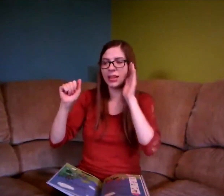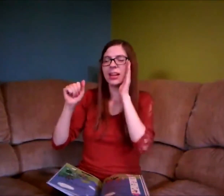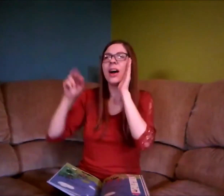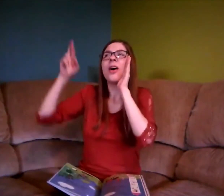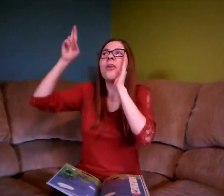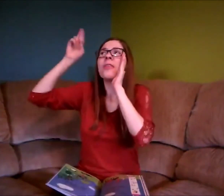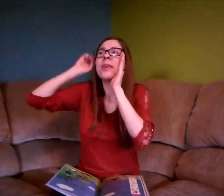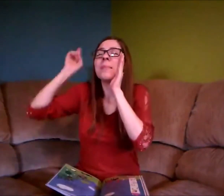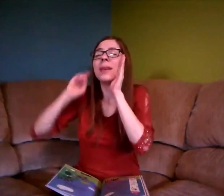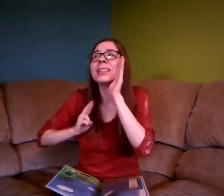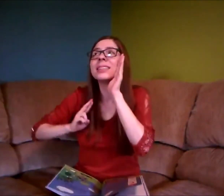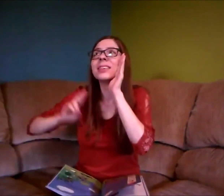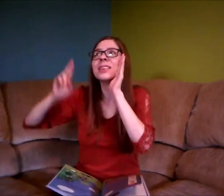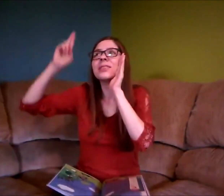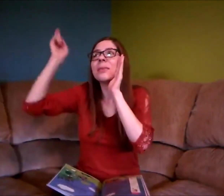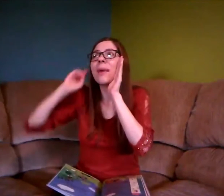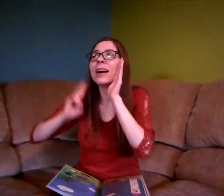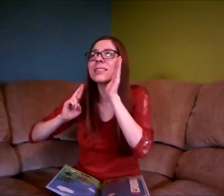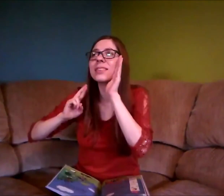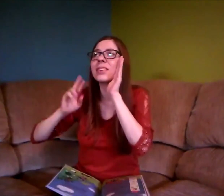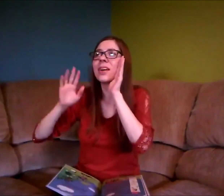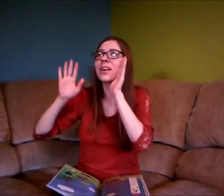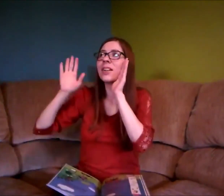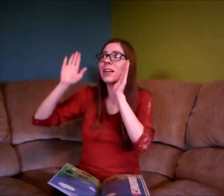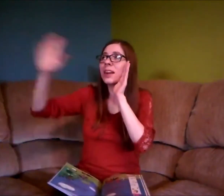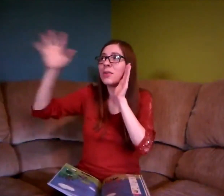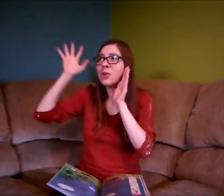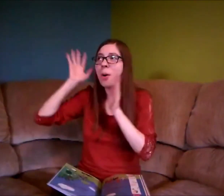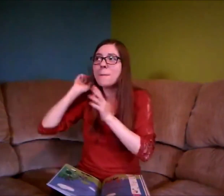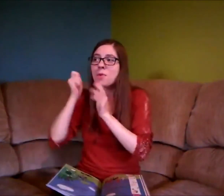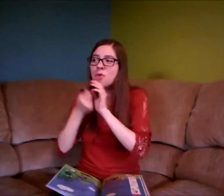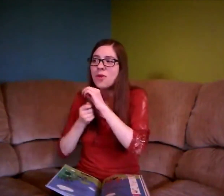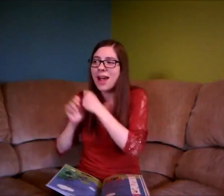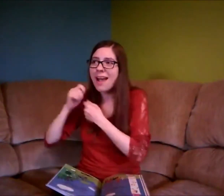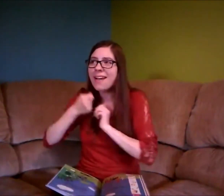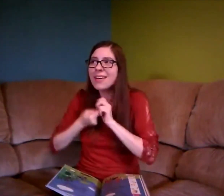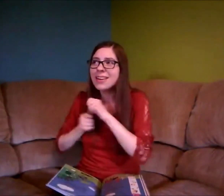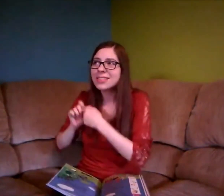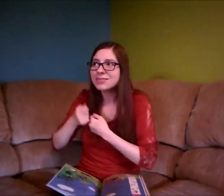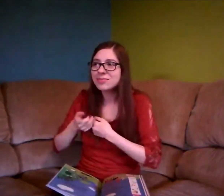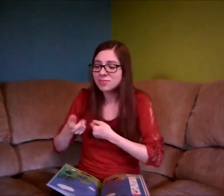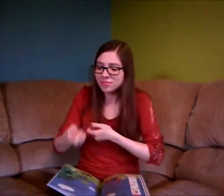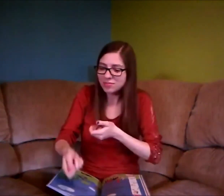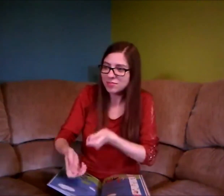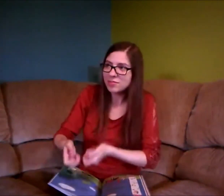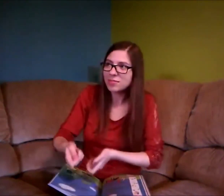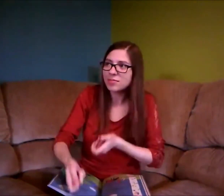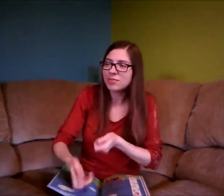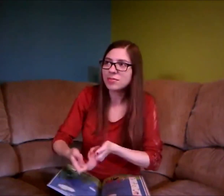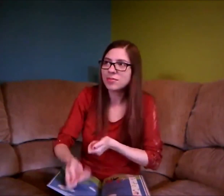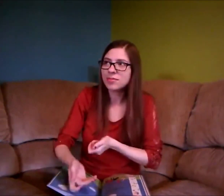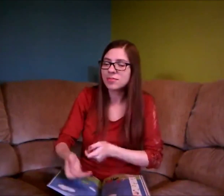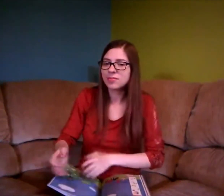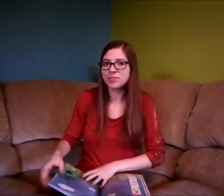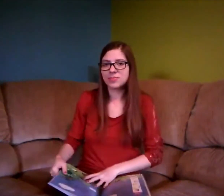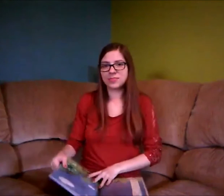"Rapunzel, Rapunzel, let down your braid!"